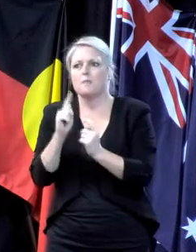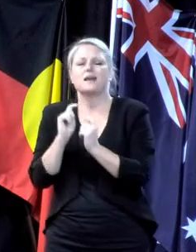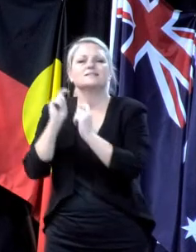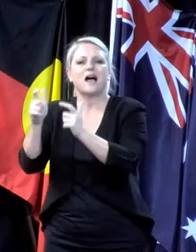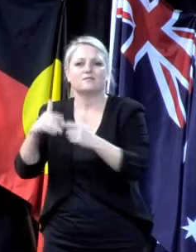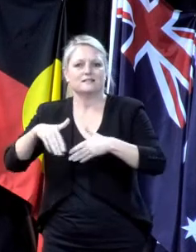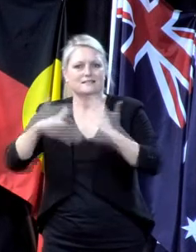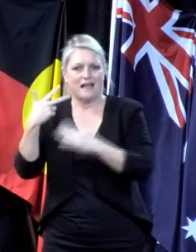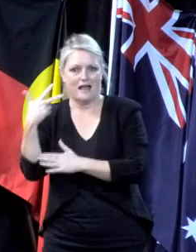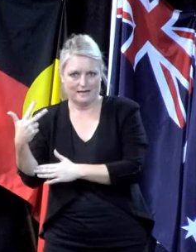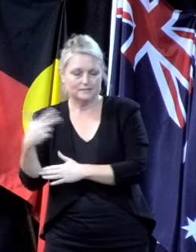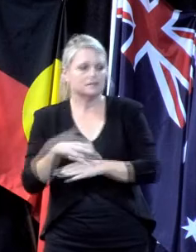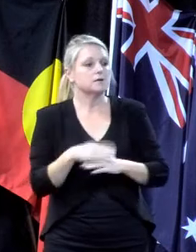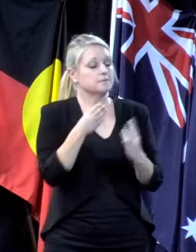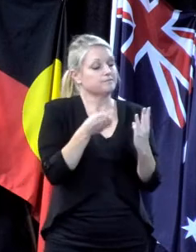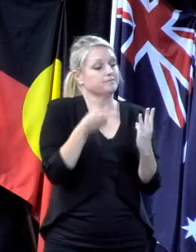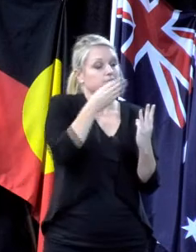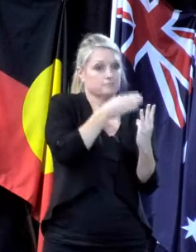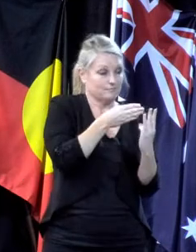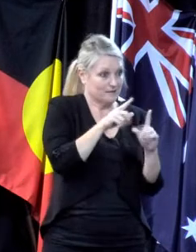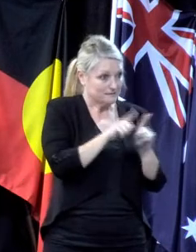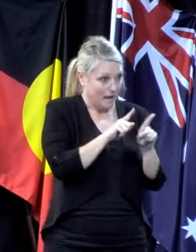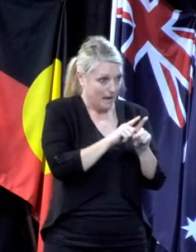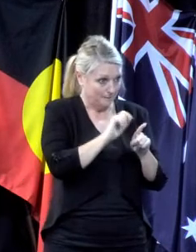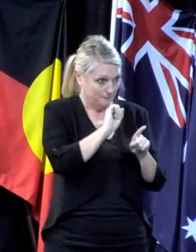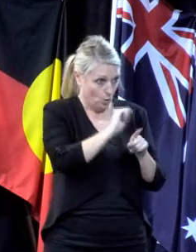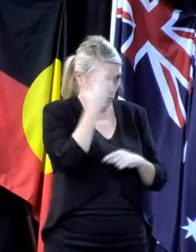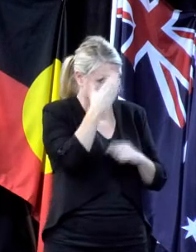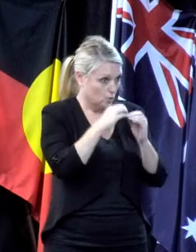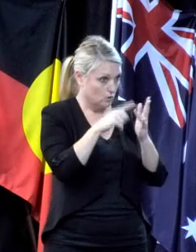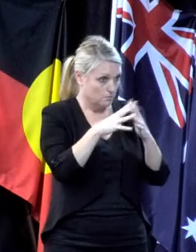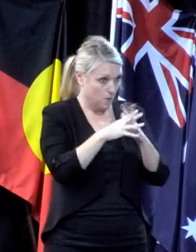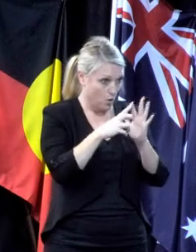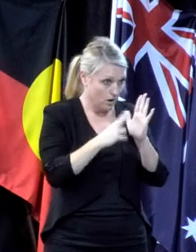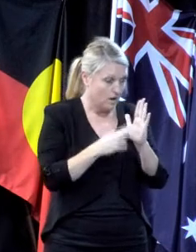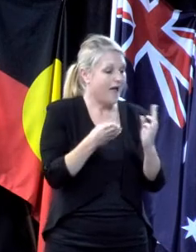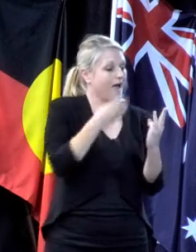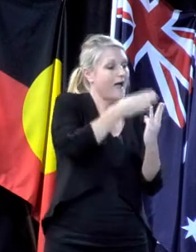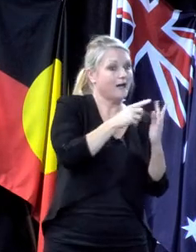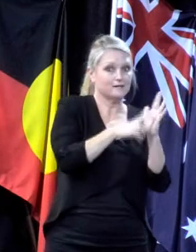the same experience in Bowen? MORRIS: Yes. OK. And in Ingham? No, because we’re a smaller area